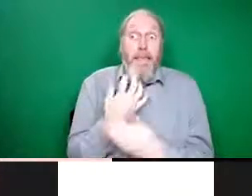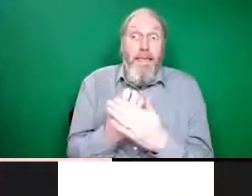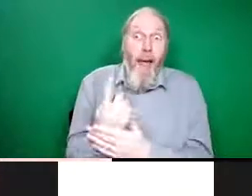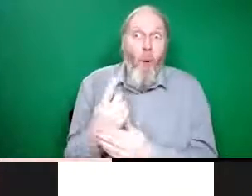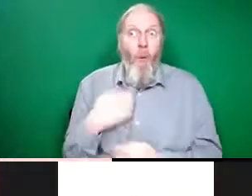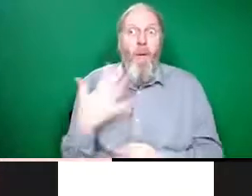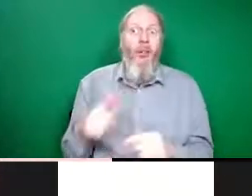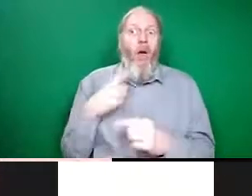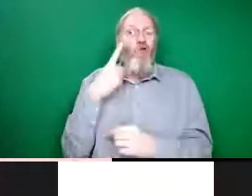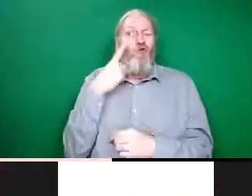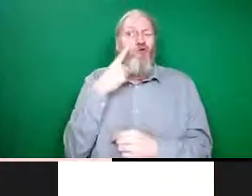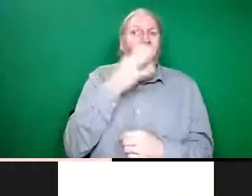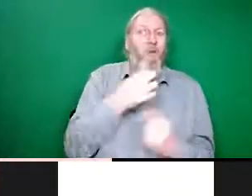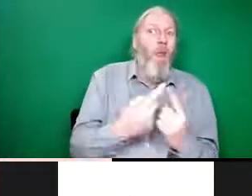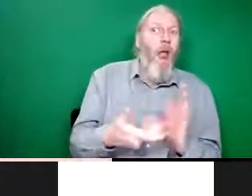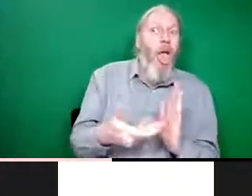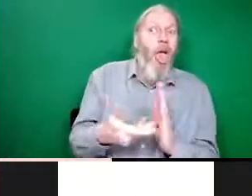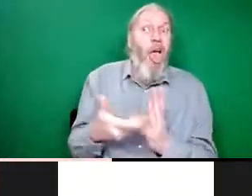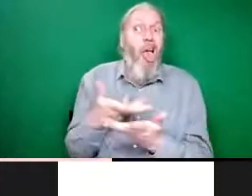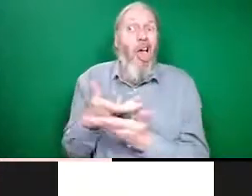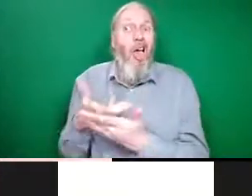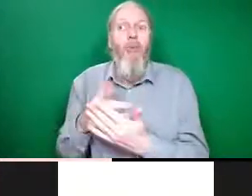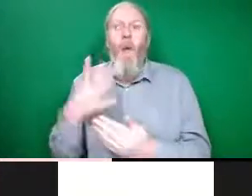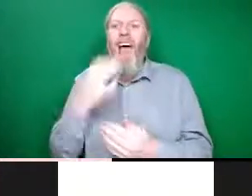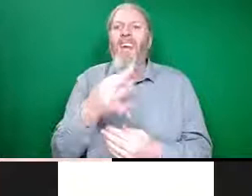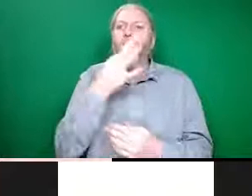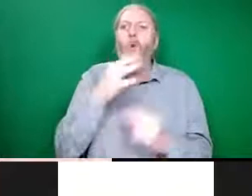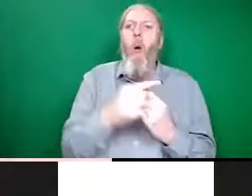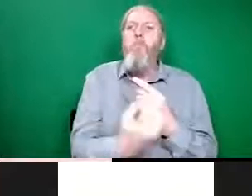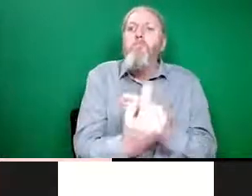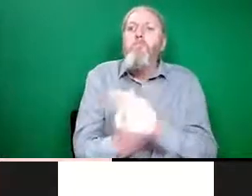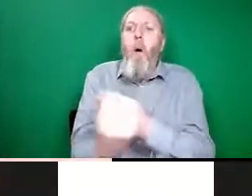It is a place blessed with five shopping centres and quite a bustling high street.